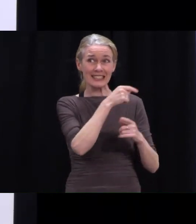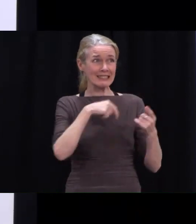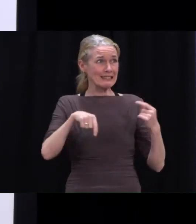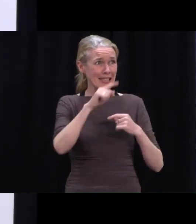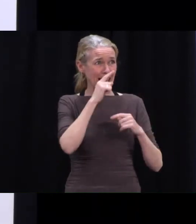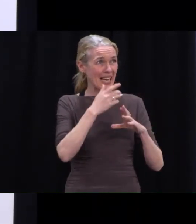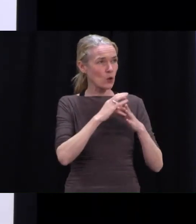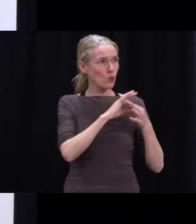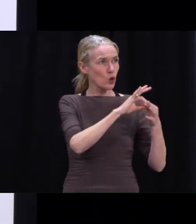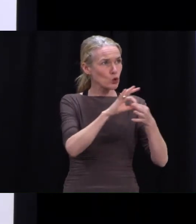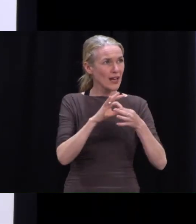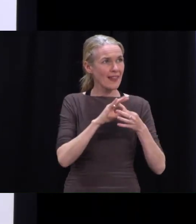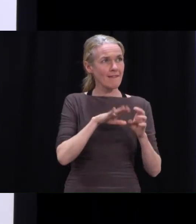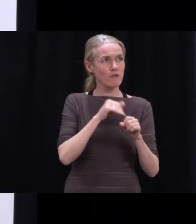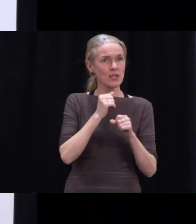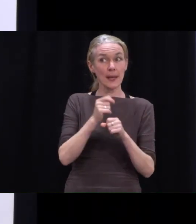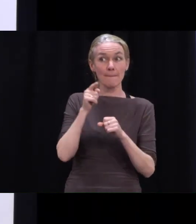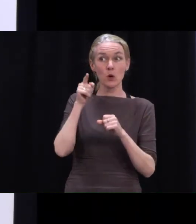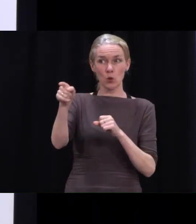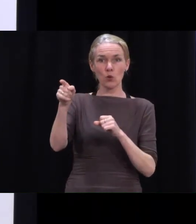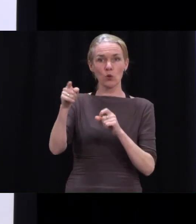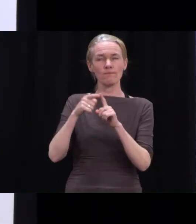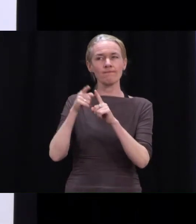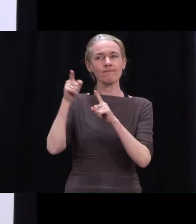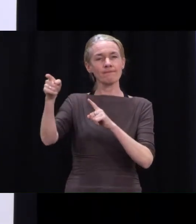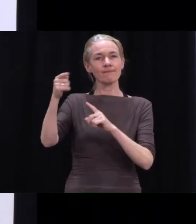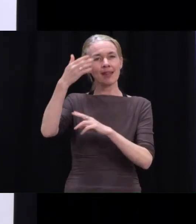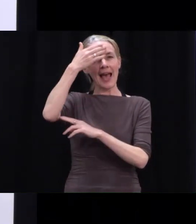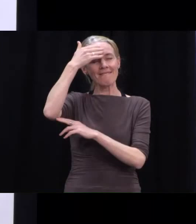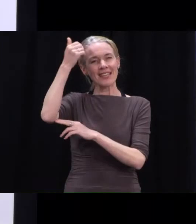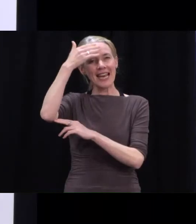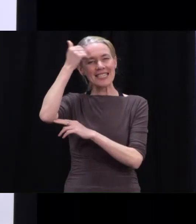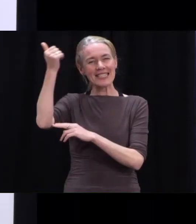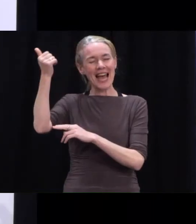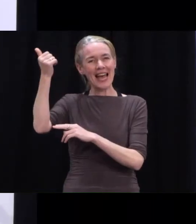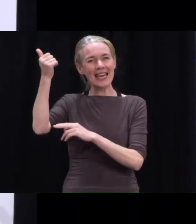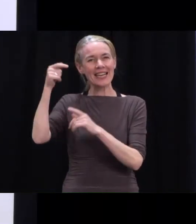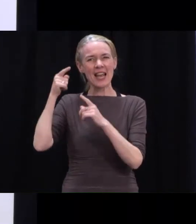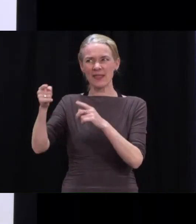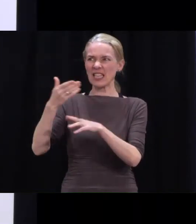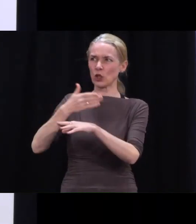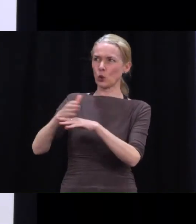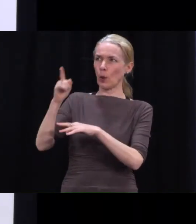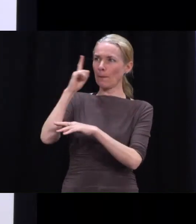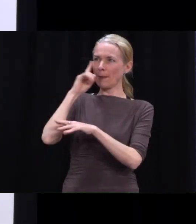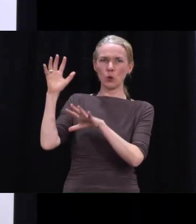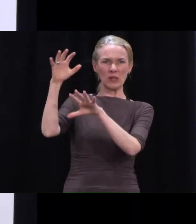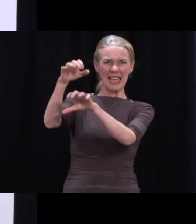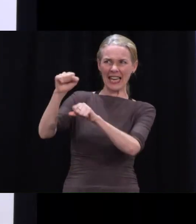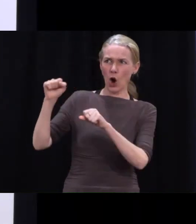same position as us. We want to keep up that dialogue with them to see what their plans are, to